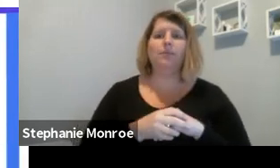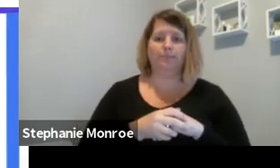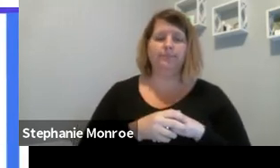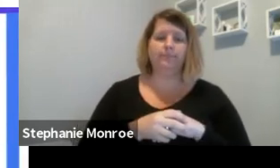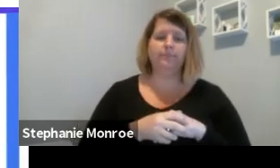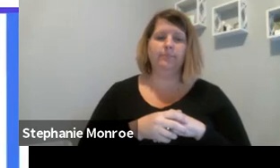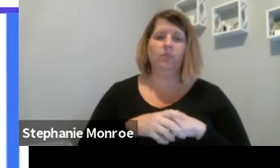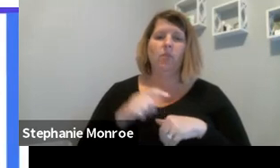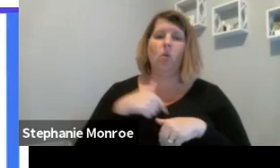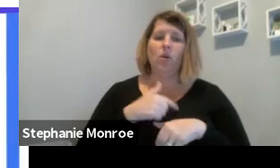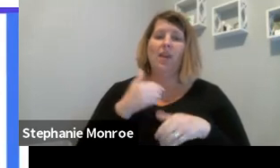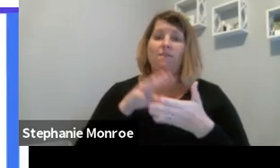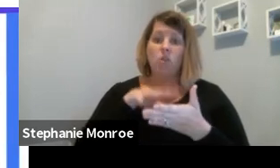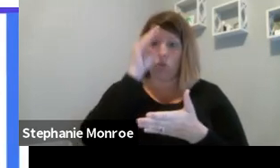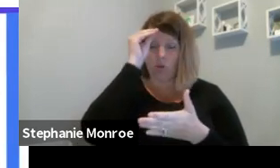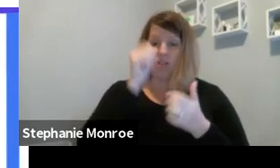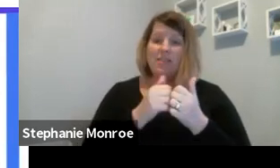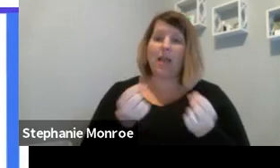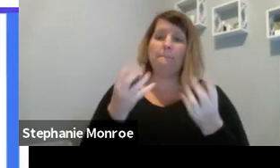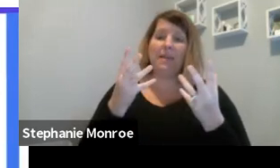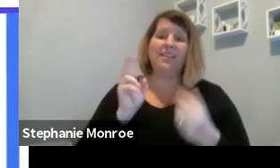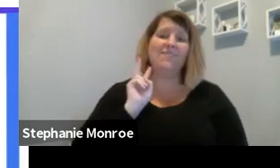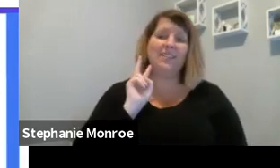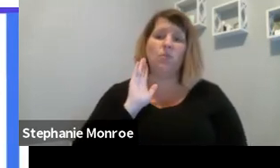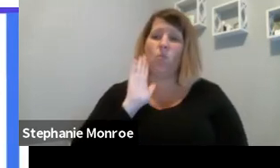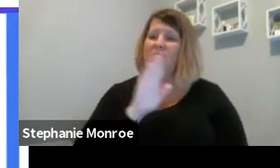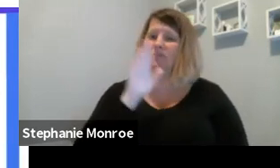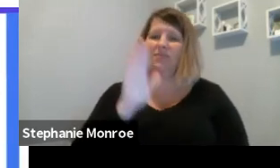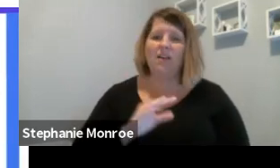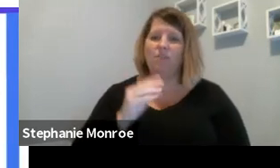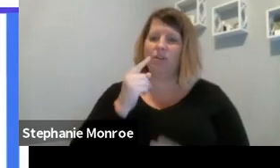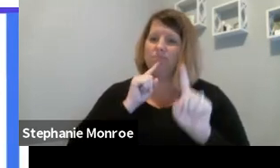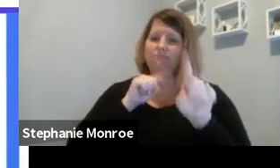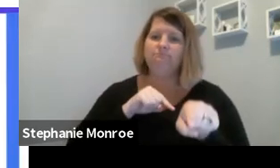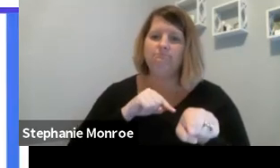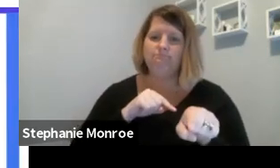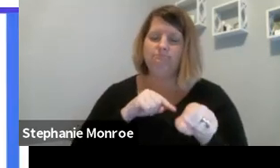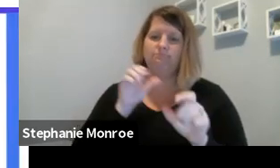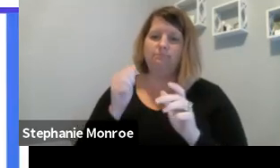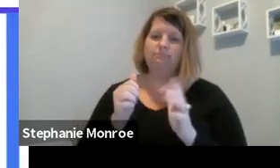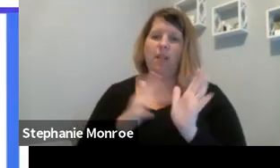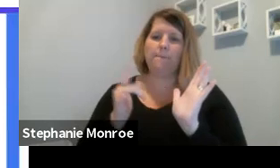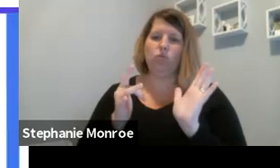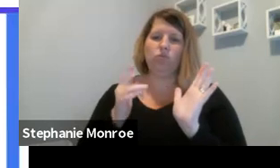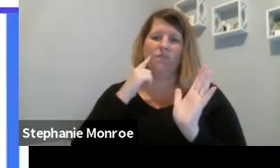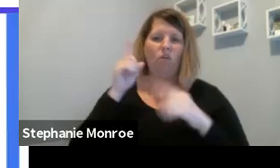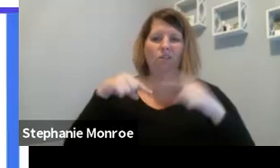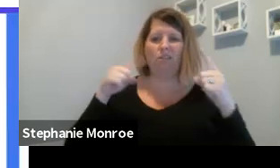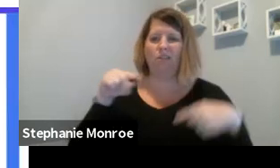We have learned that many victims will never report their abuse for various personal reasons,